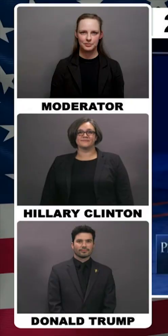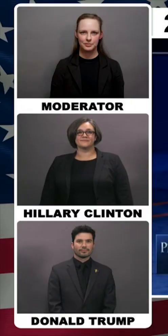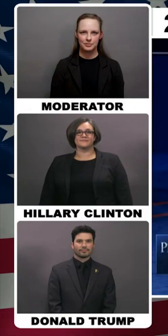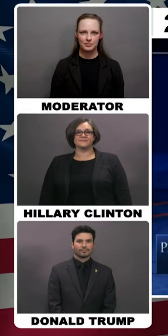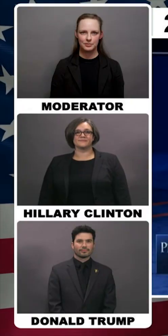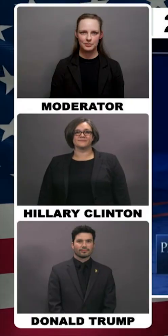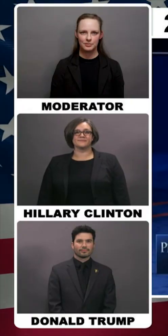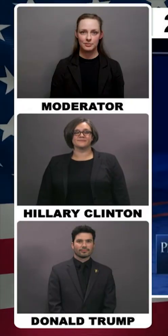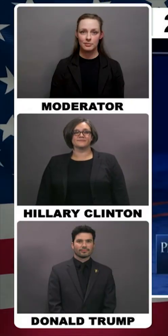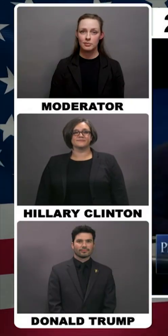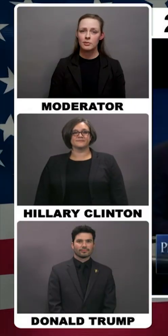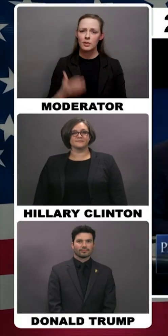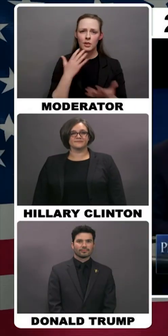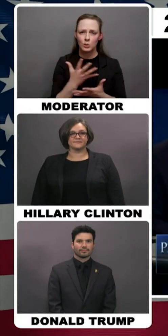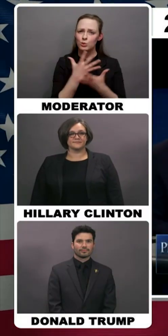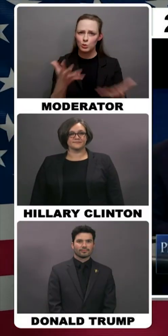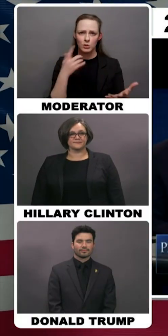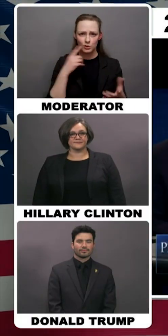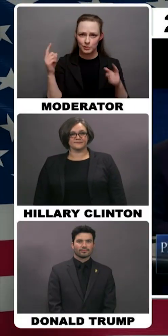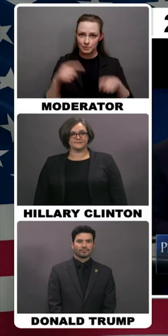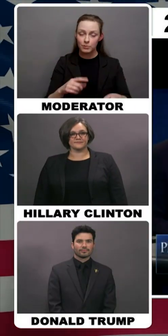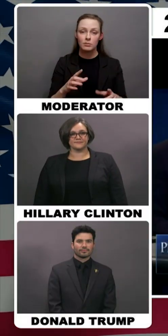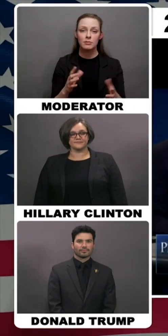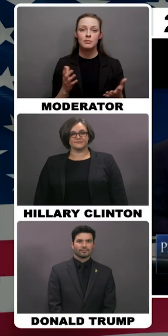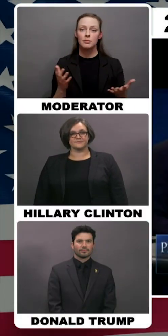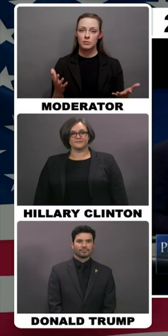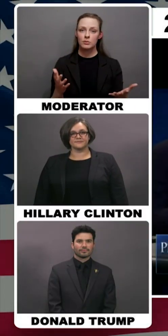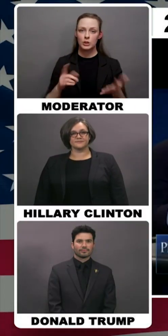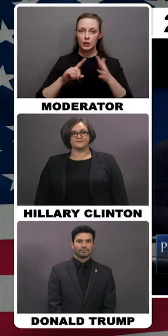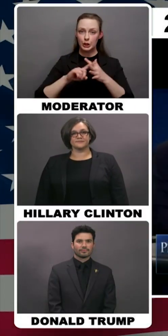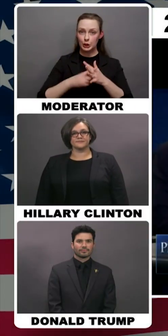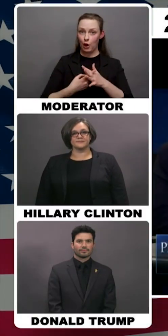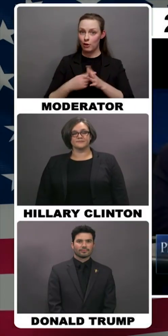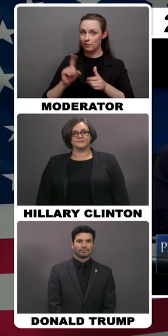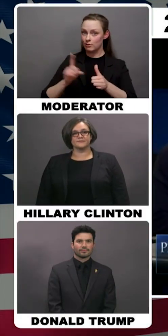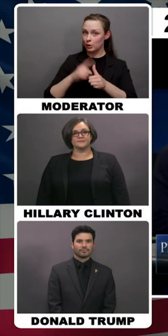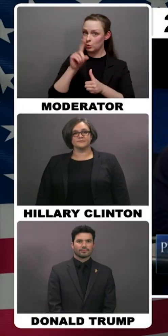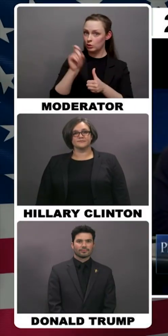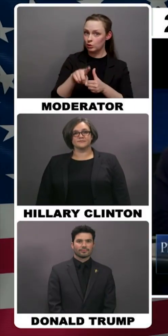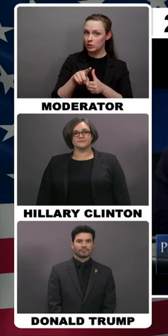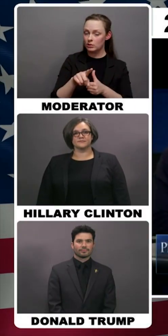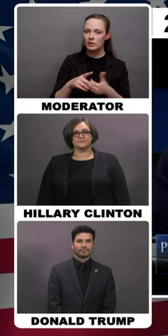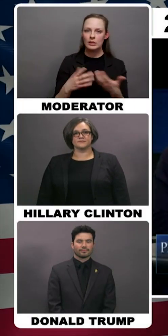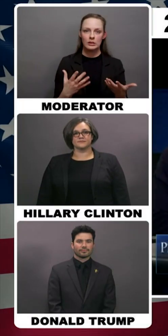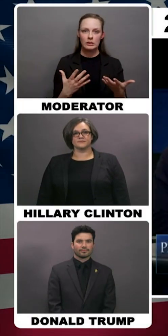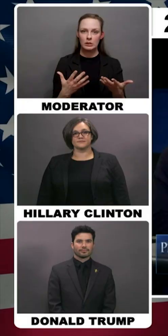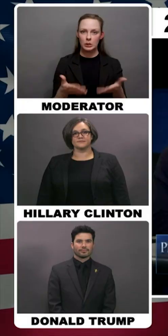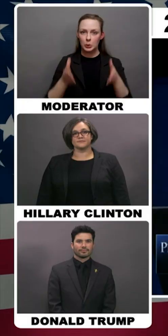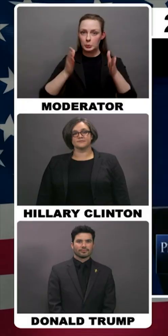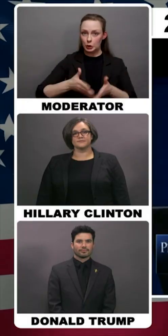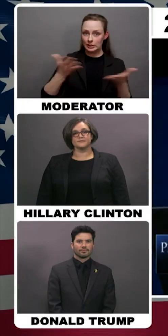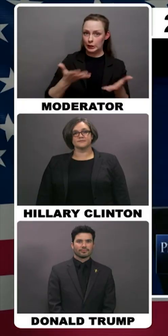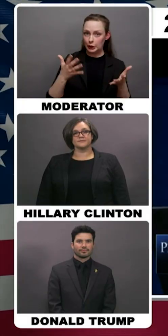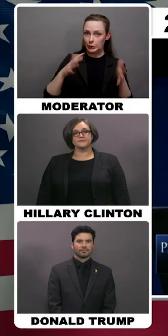Thank you very much for being here. We're gonna begin with a, uh, question from one of the members in our town hall. Uh, each of you will have two minutes